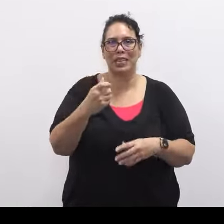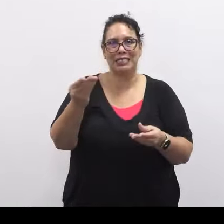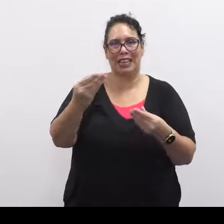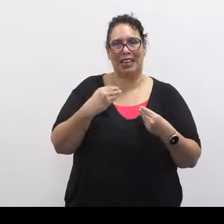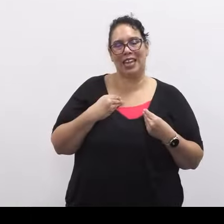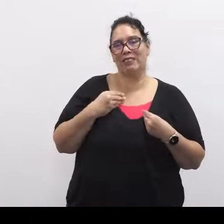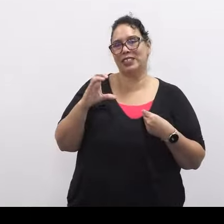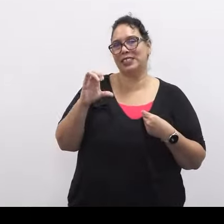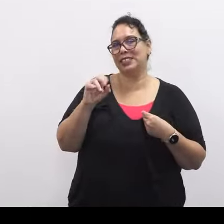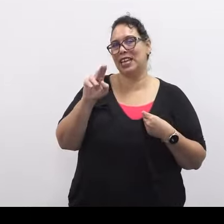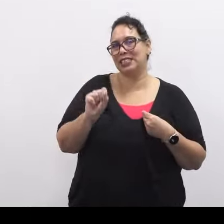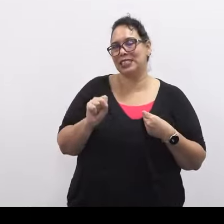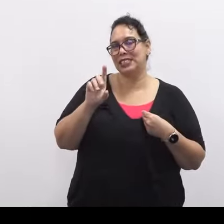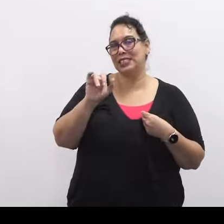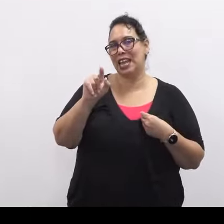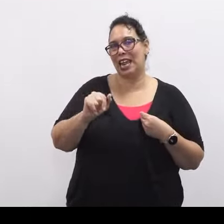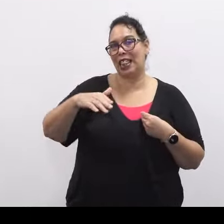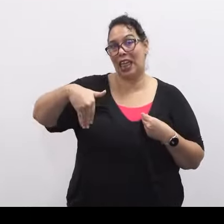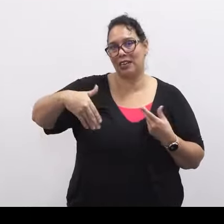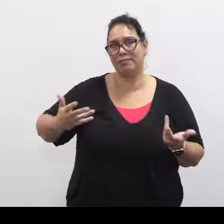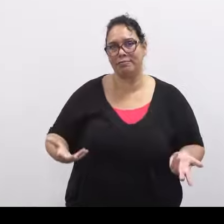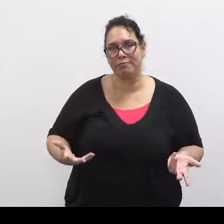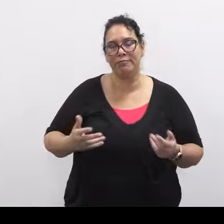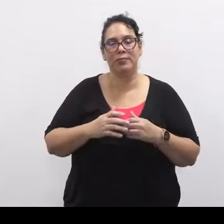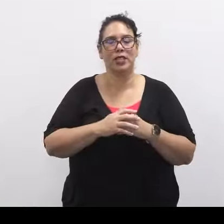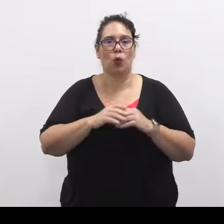We deployed a community of interest survey.